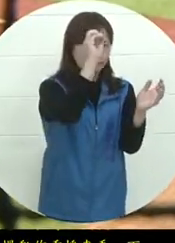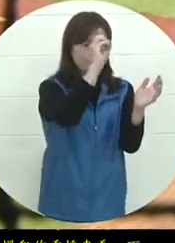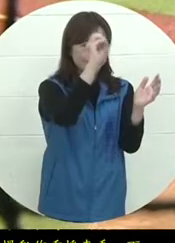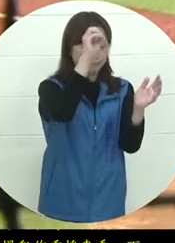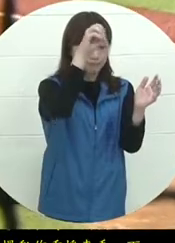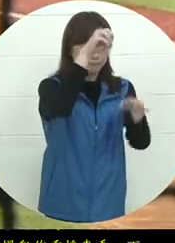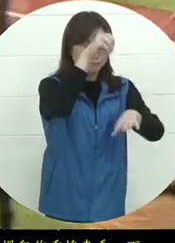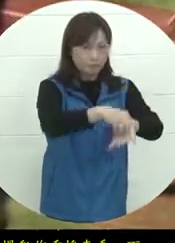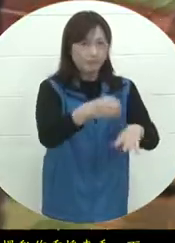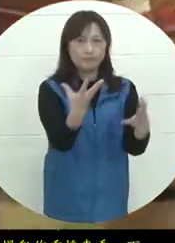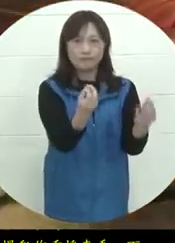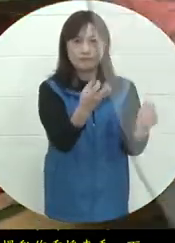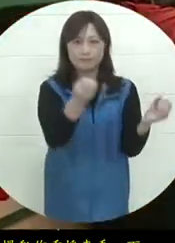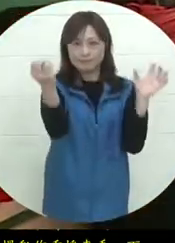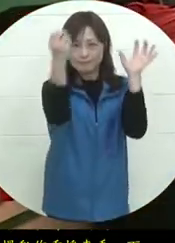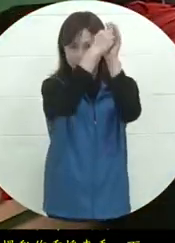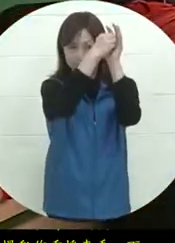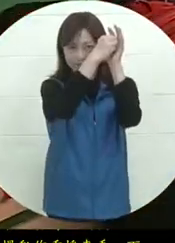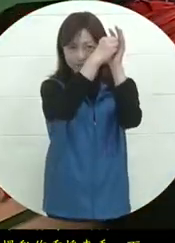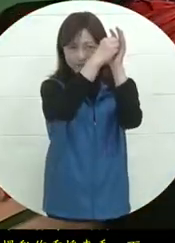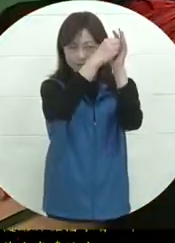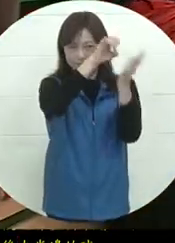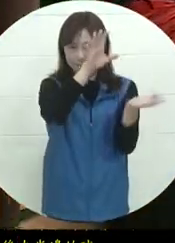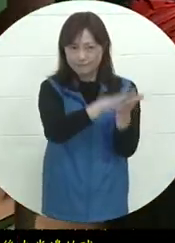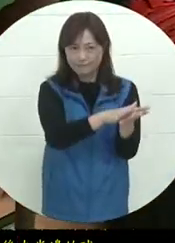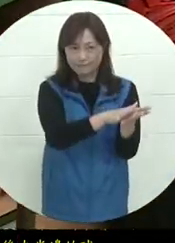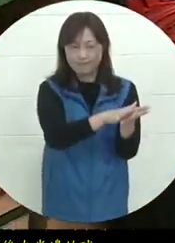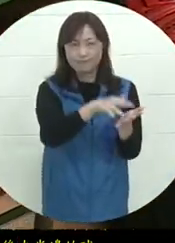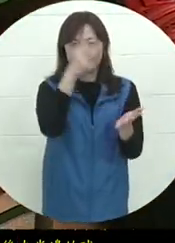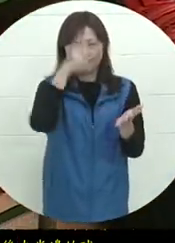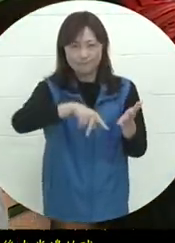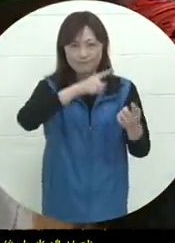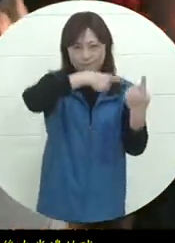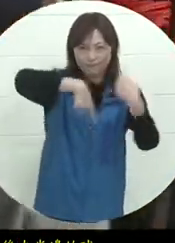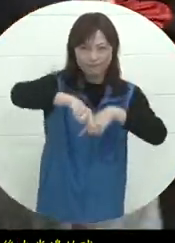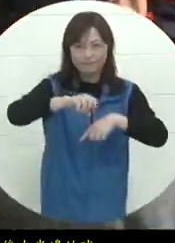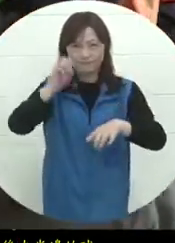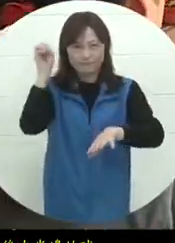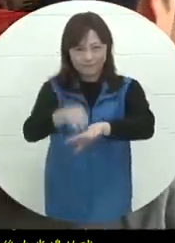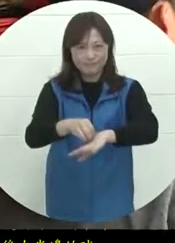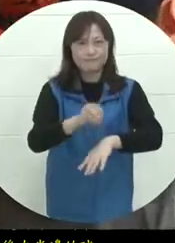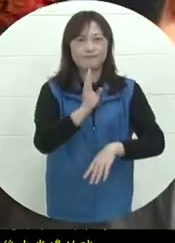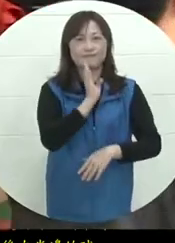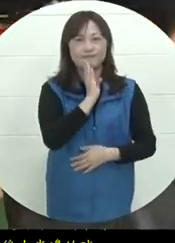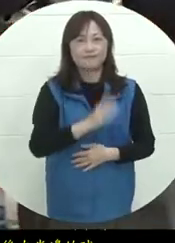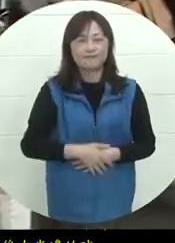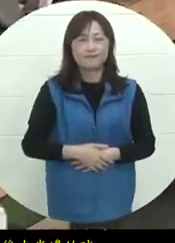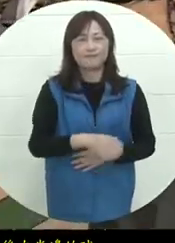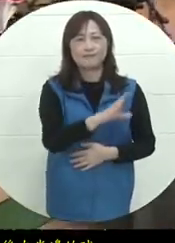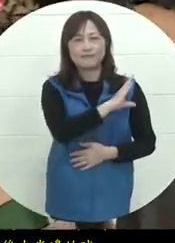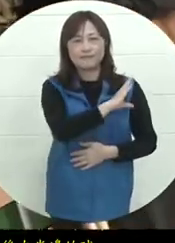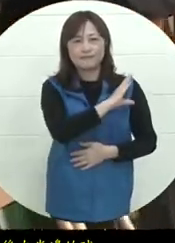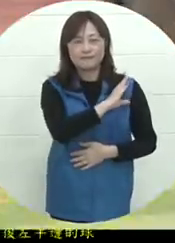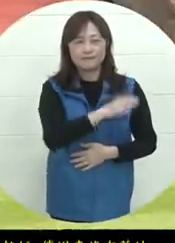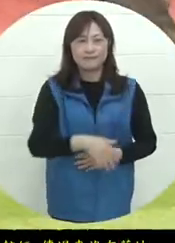I didn't catch it. In the future, I will take advantage of the trend and take a take from behind. Of course, when I come back at this time,